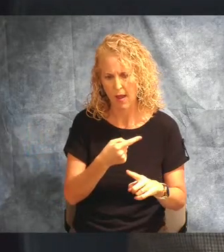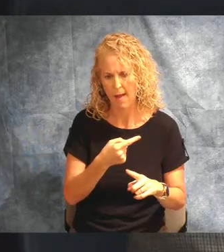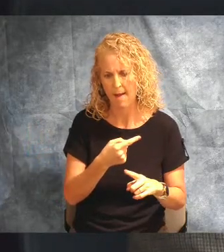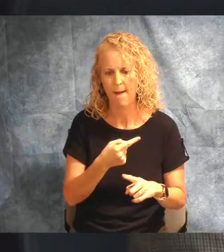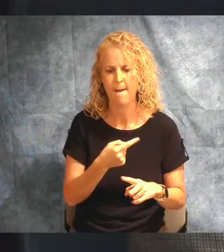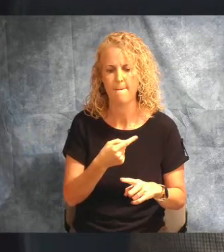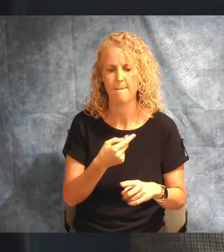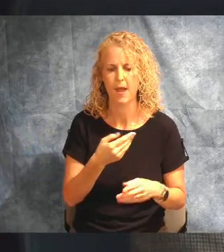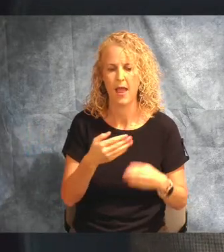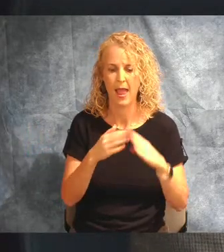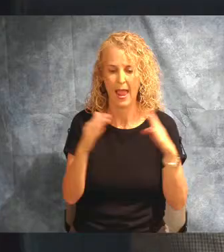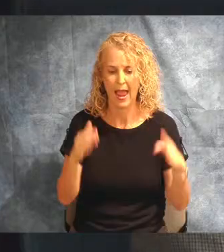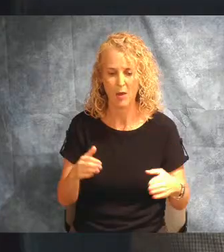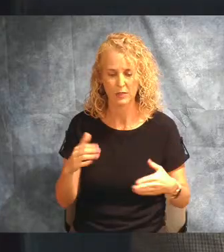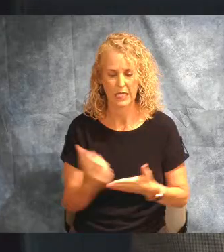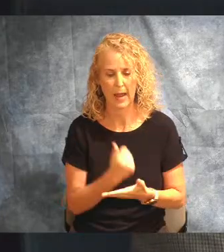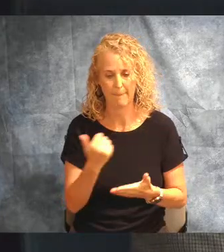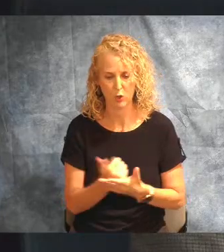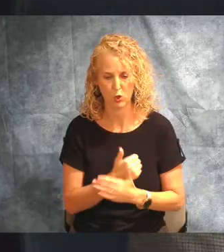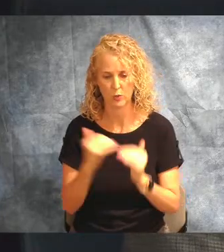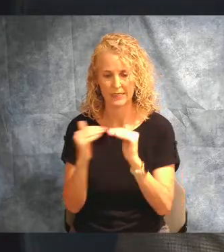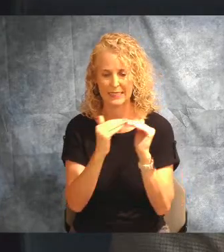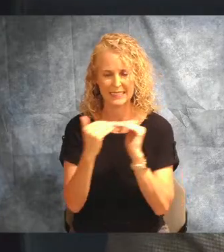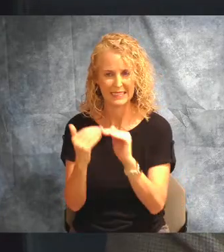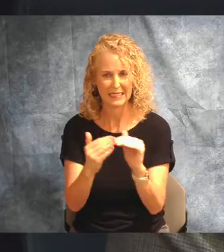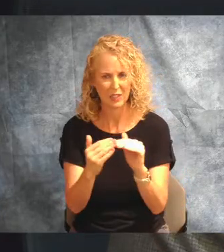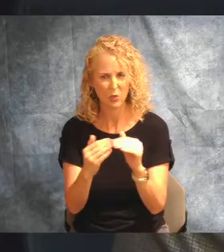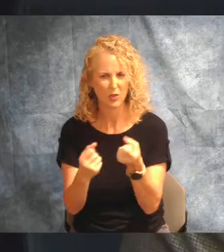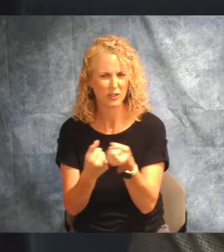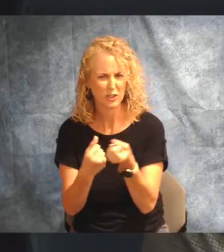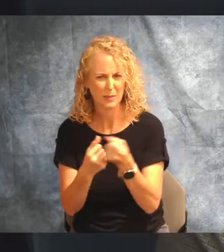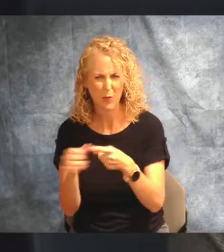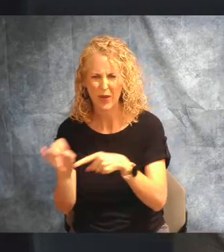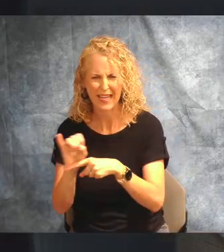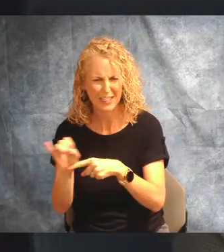eviction prevention grant to support personnel costs for interns assisting clients through the